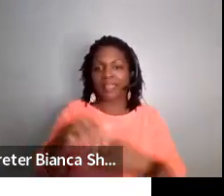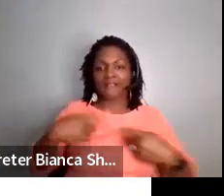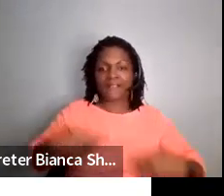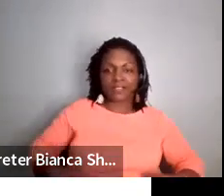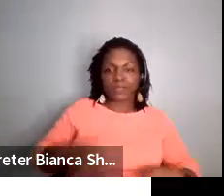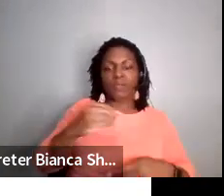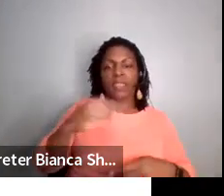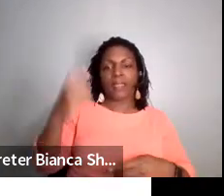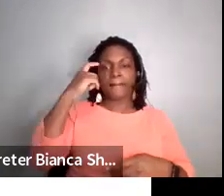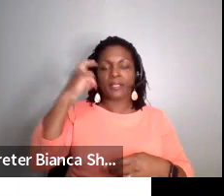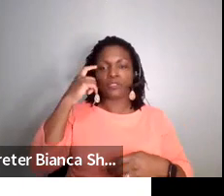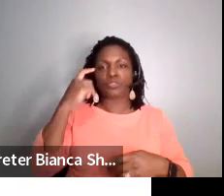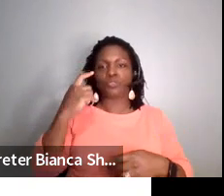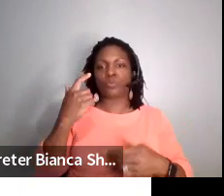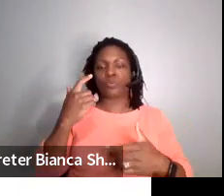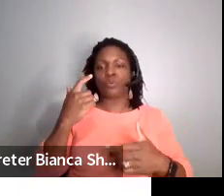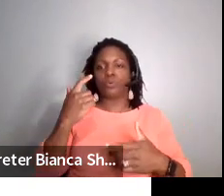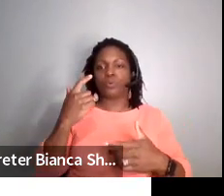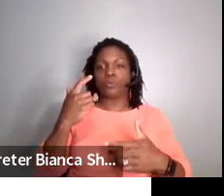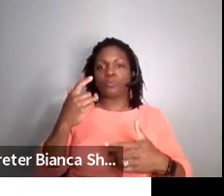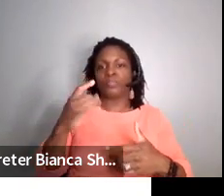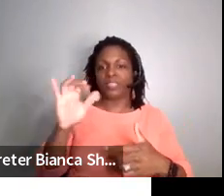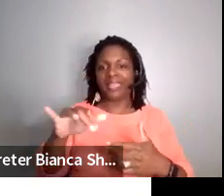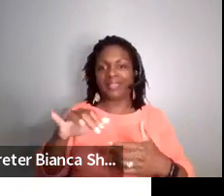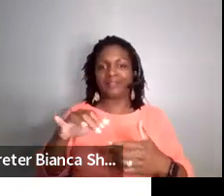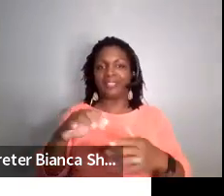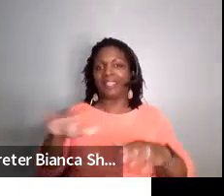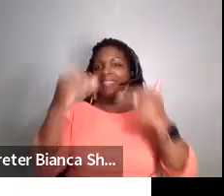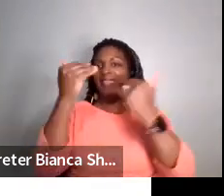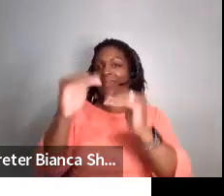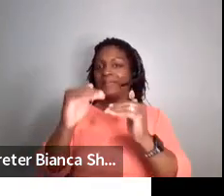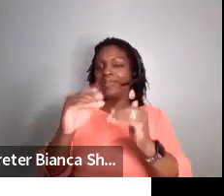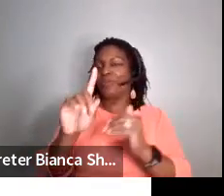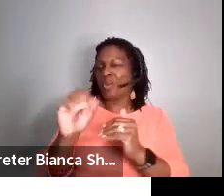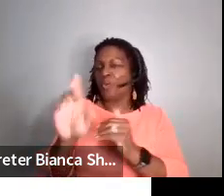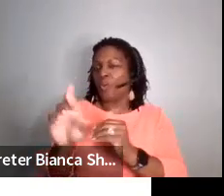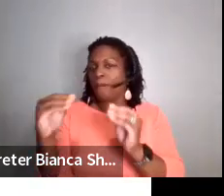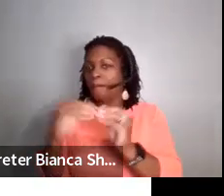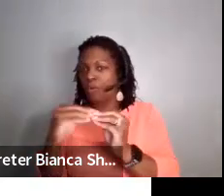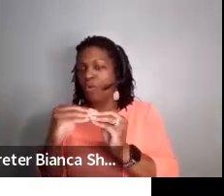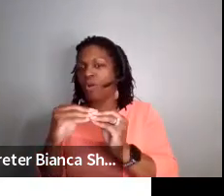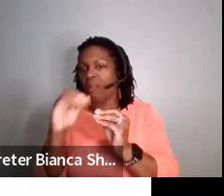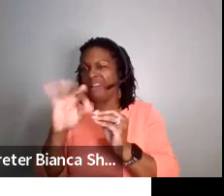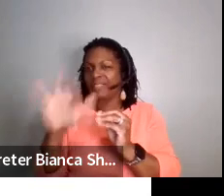That substantially limits one or more of the major life activities of such individuals.